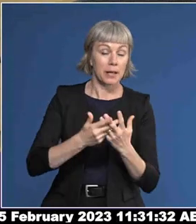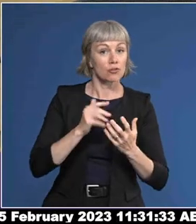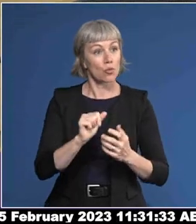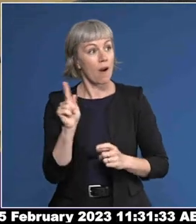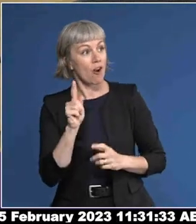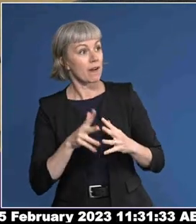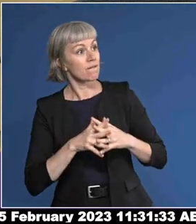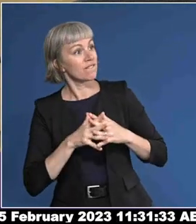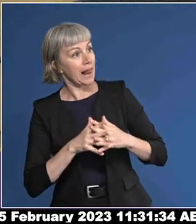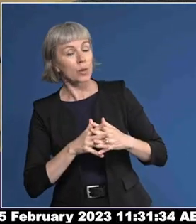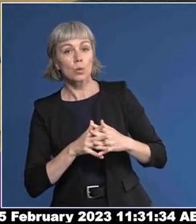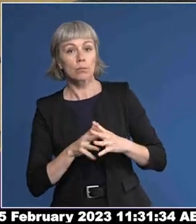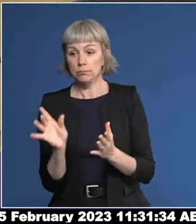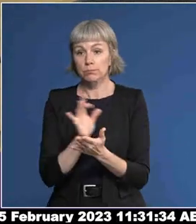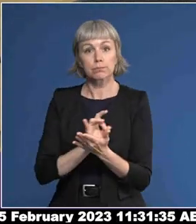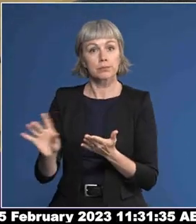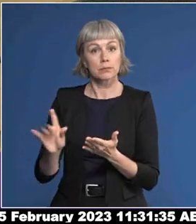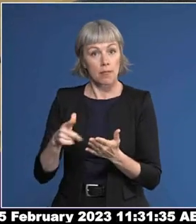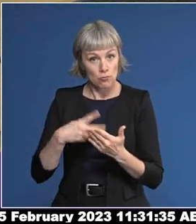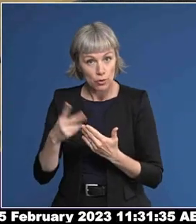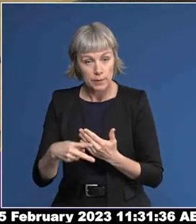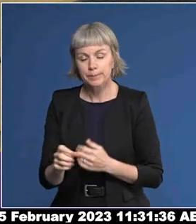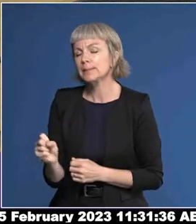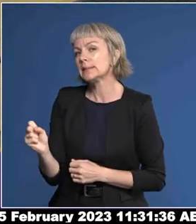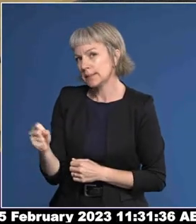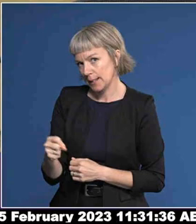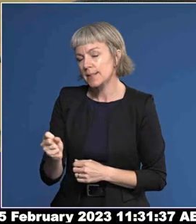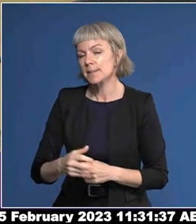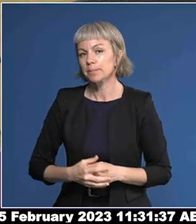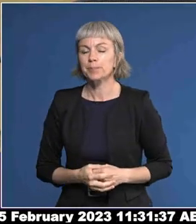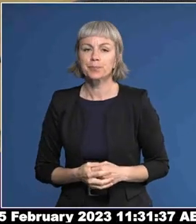It has. MS EASTMAN: Now, reflecting on that experience, if service